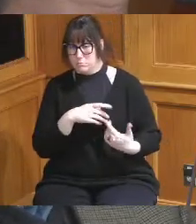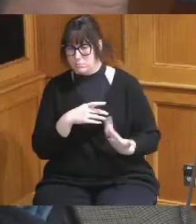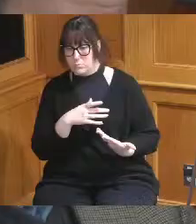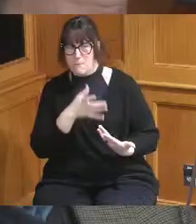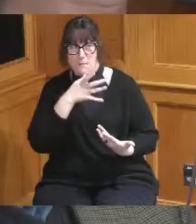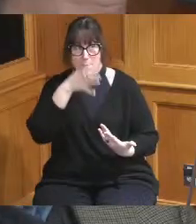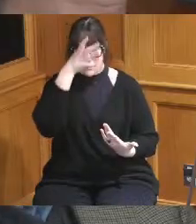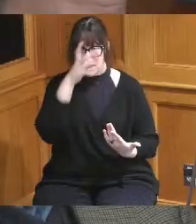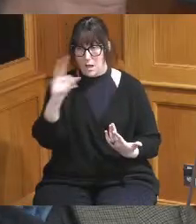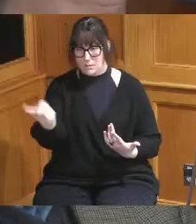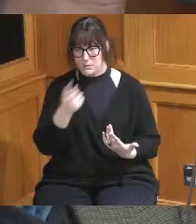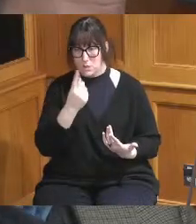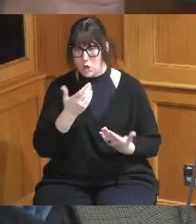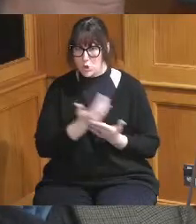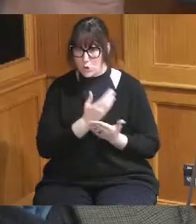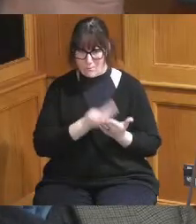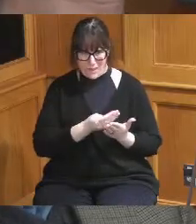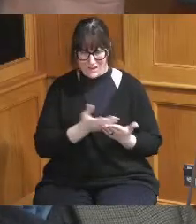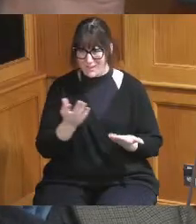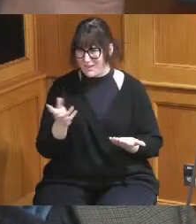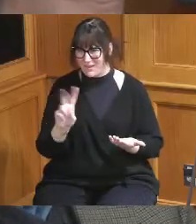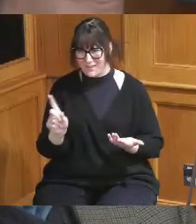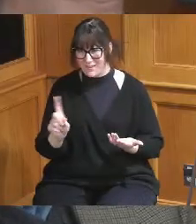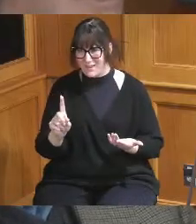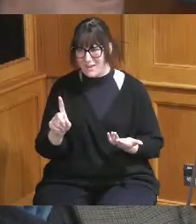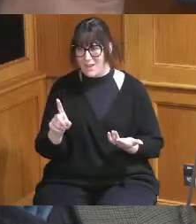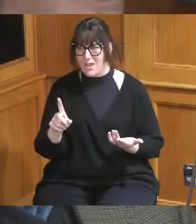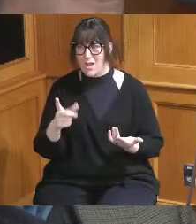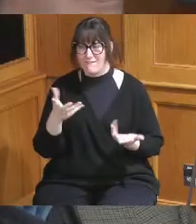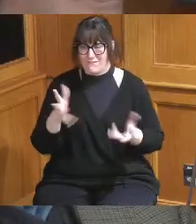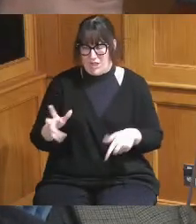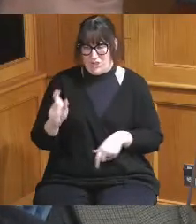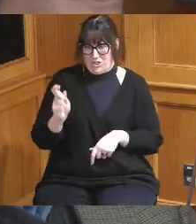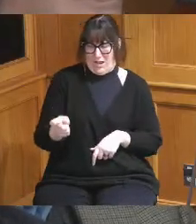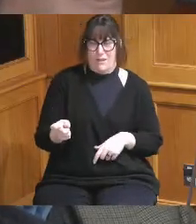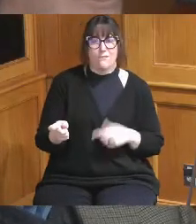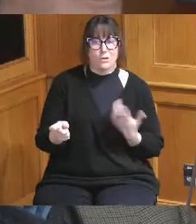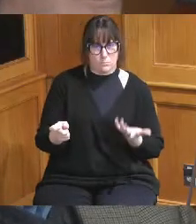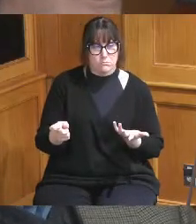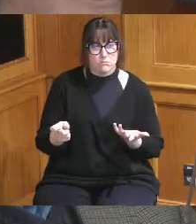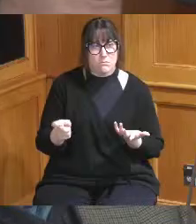don't ask me for some new money and you ain't spent the money we gave you so I want to get